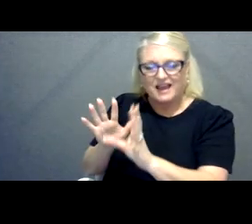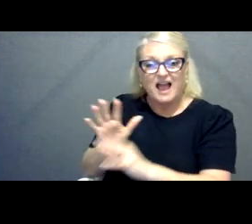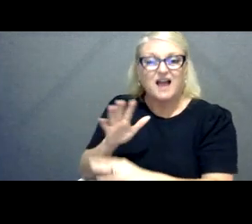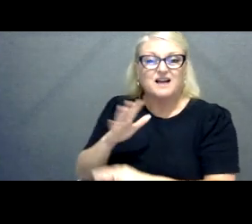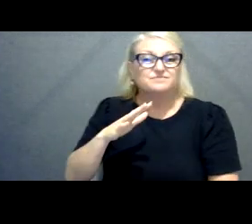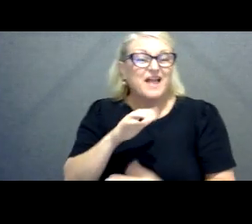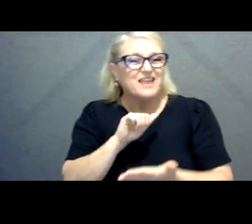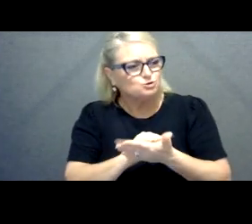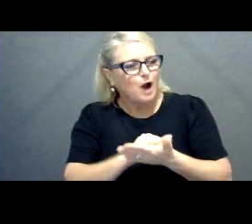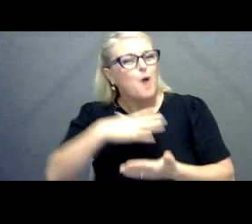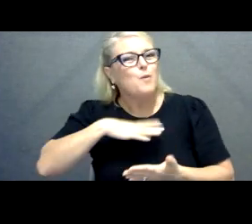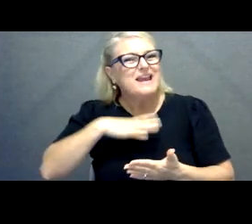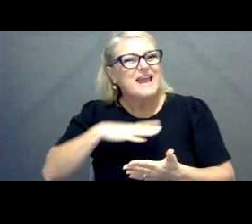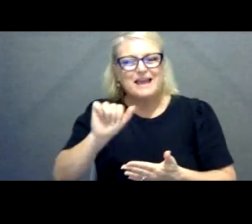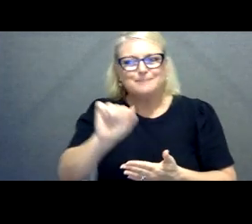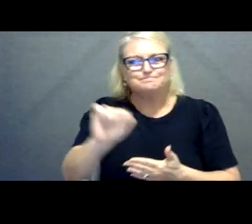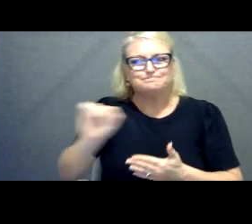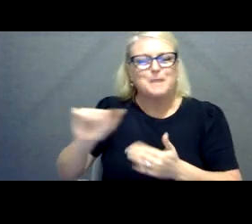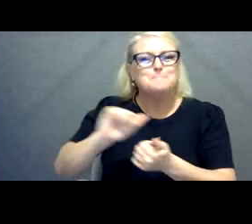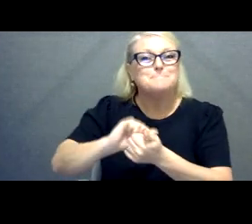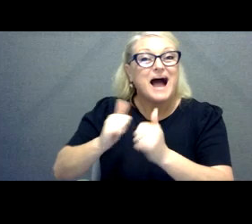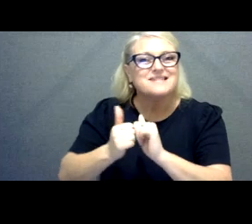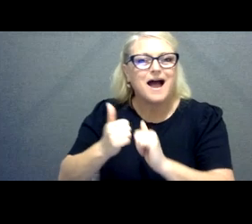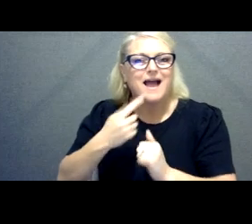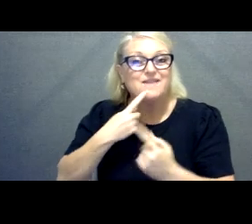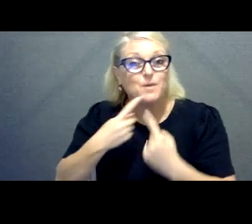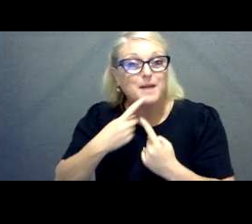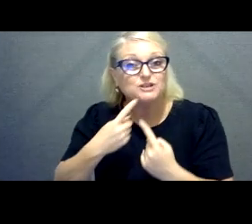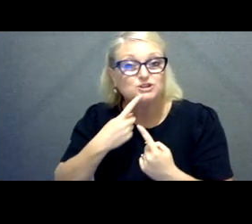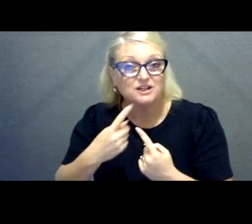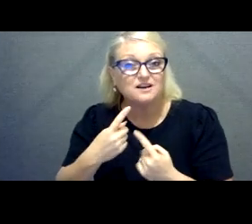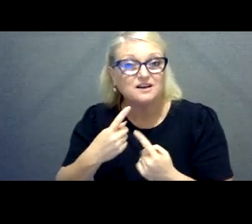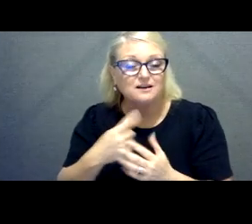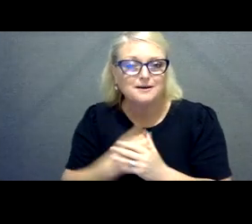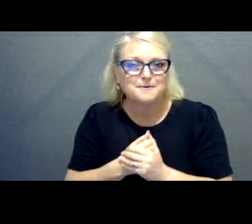and I think that that's something people might not be expecting when they go to apply for Legal